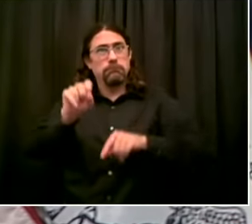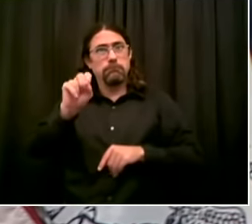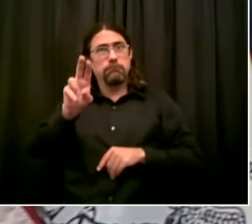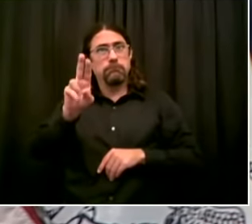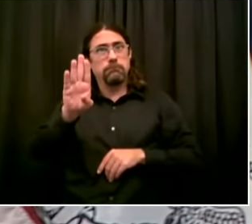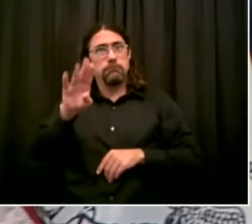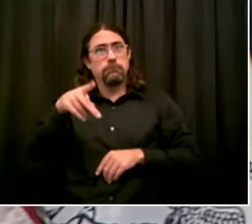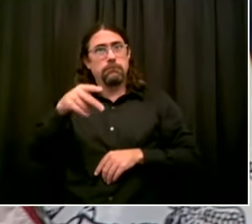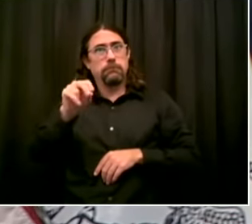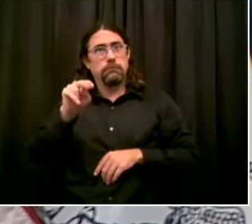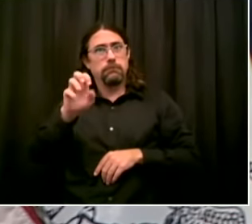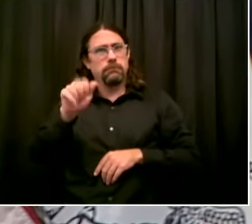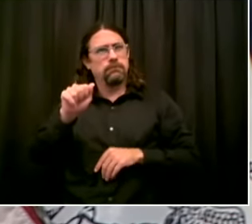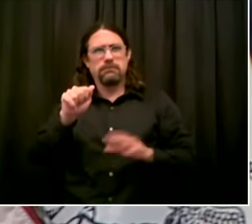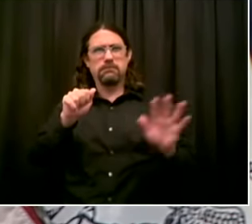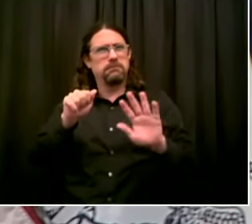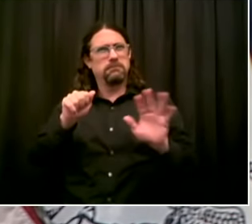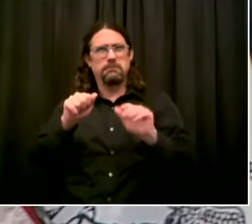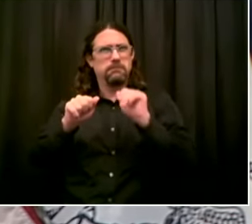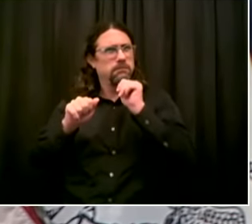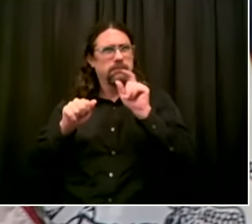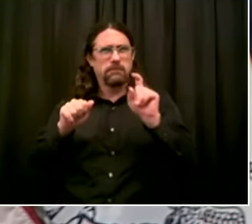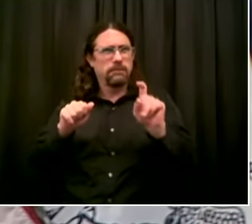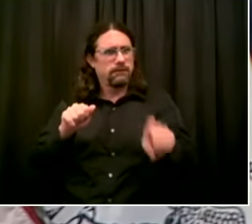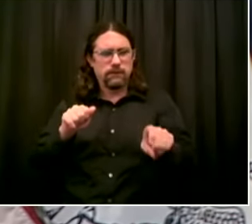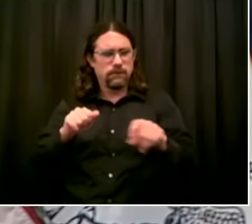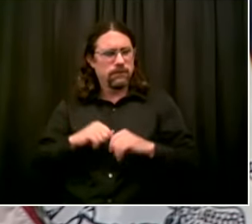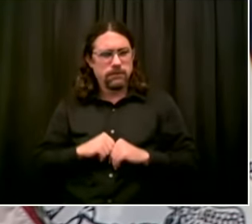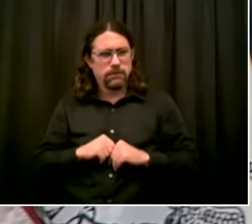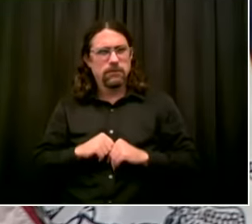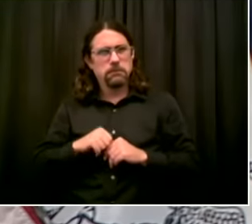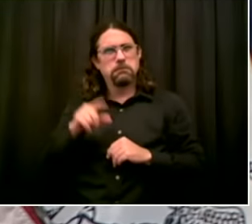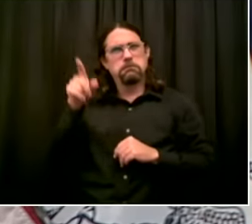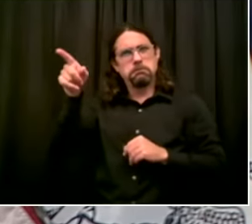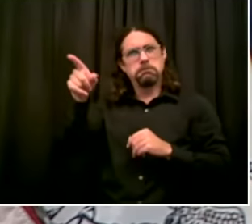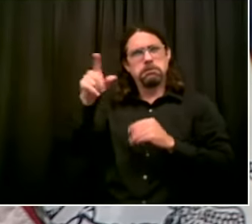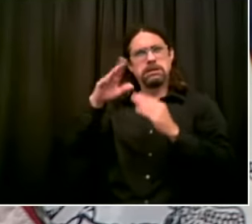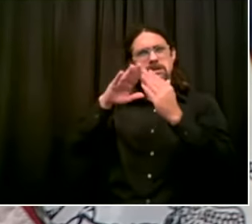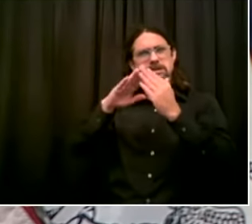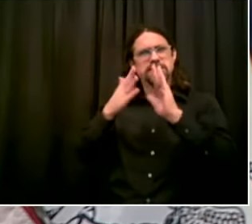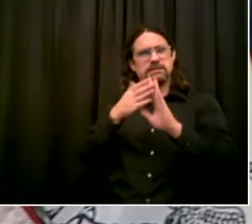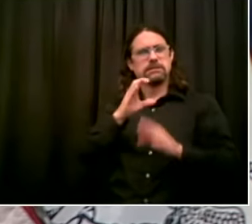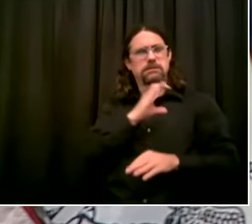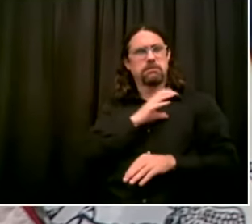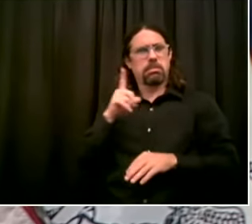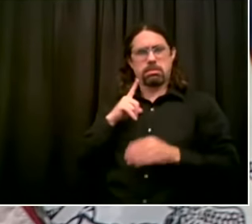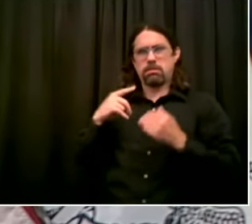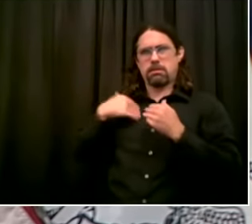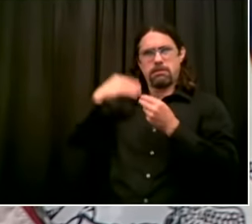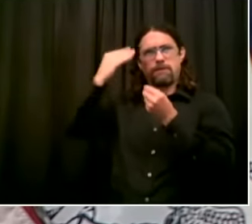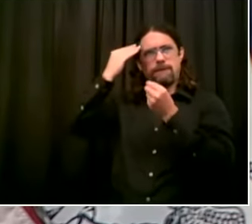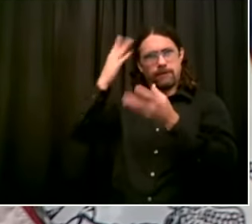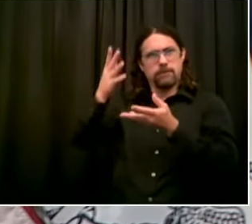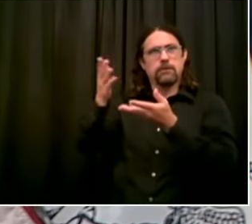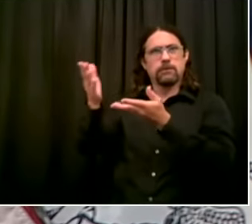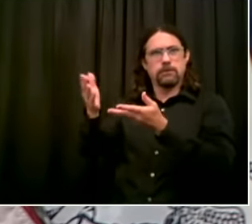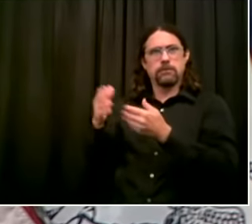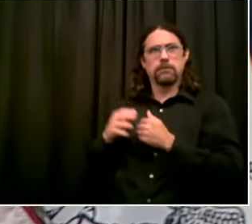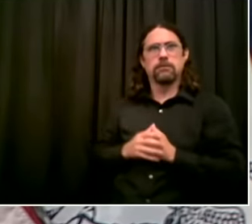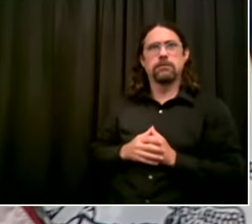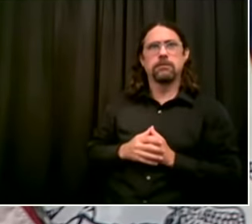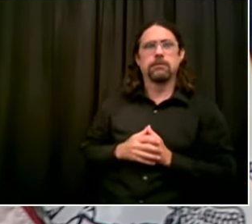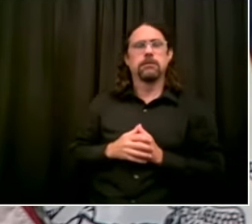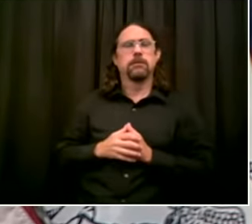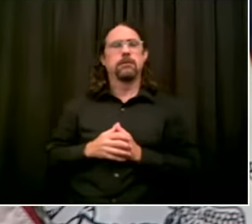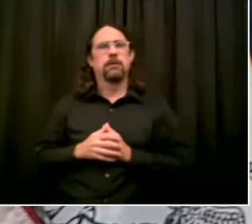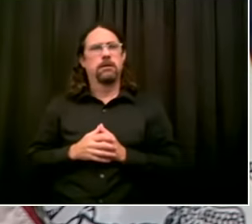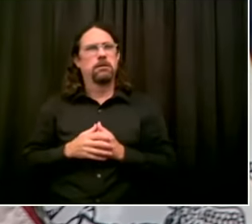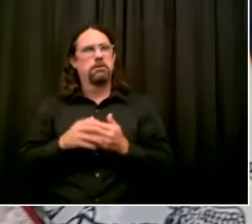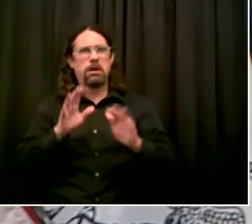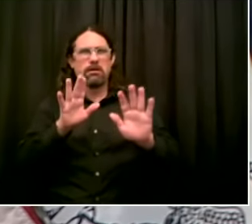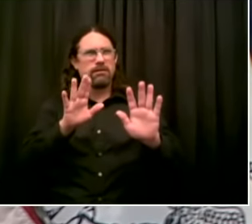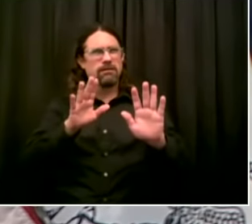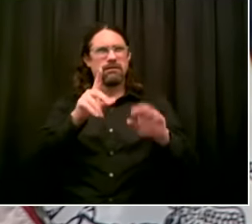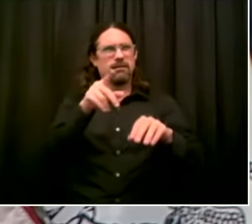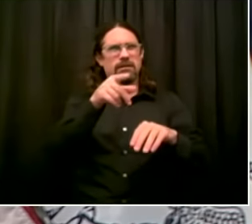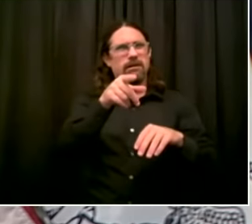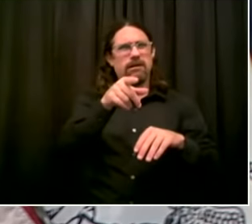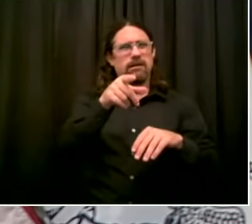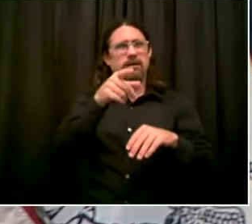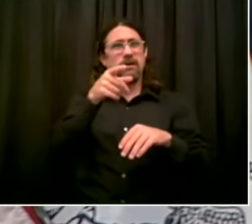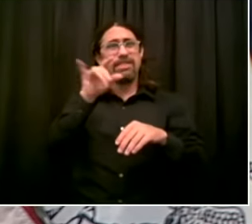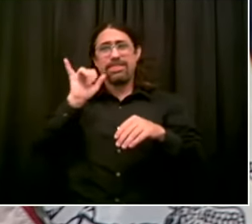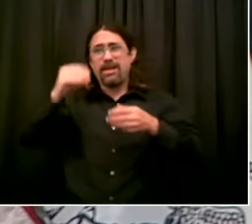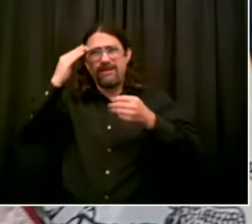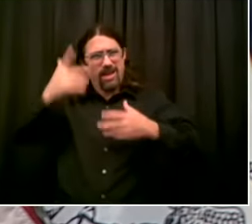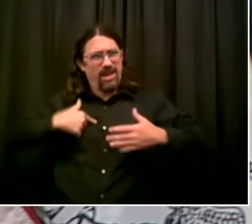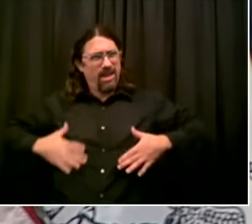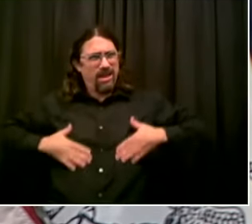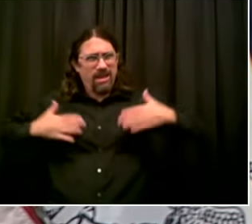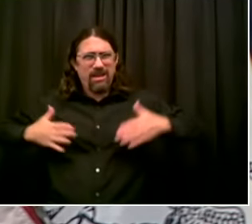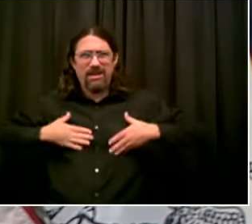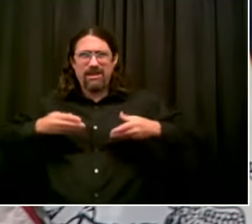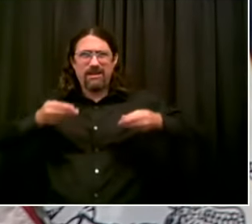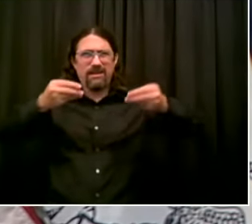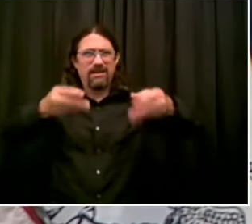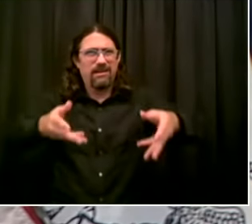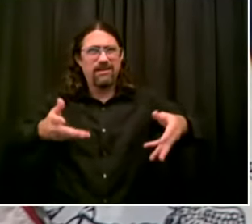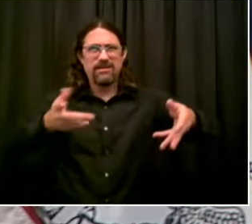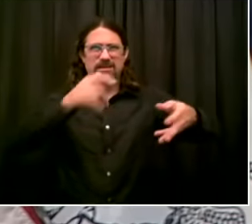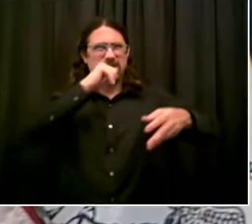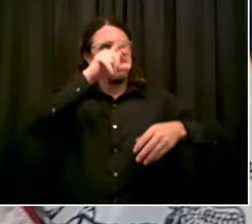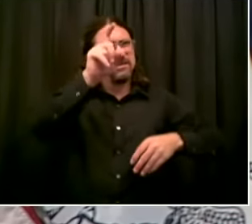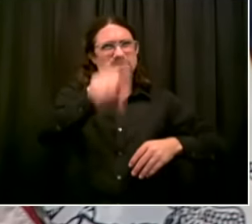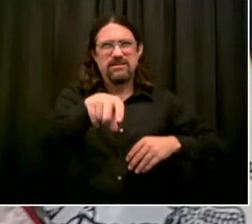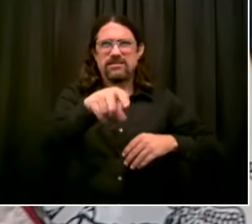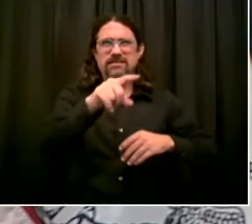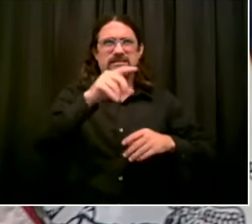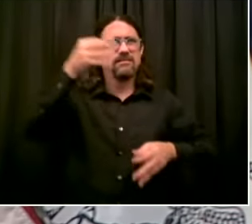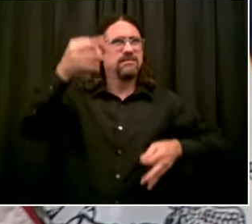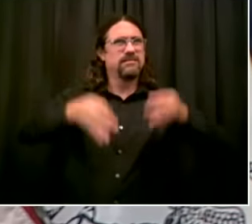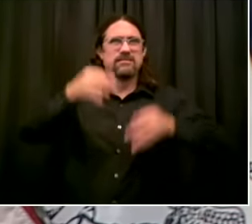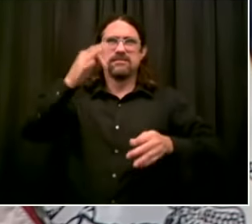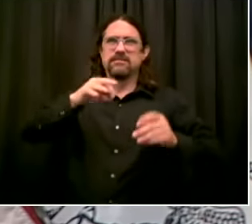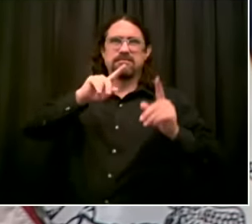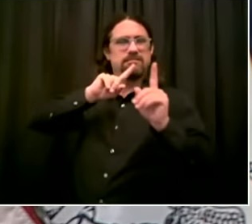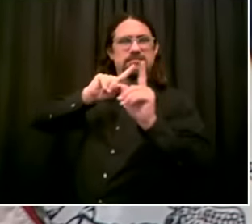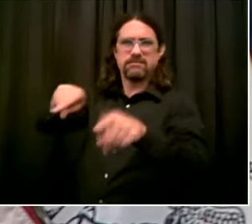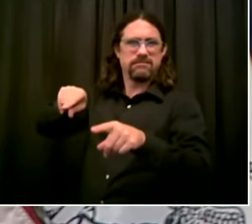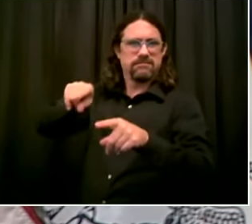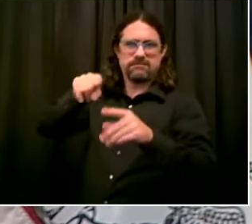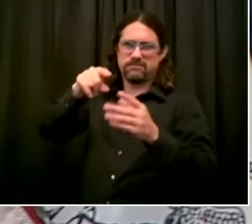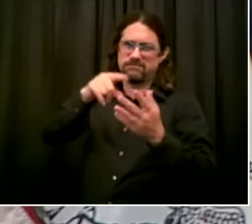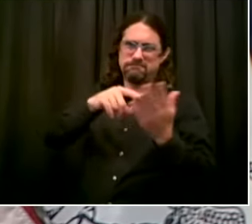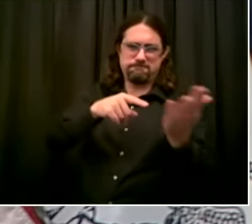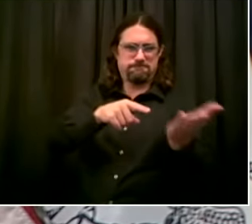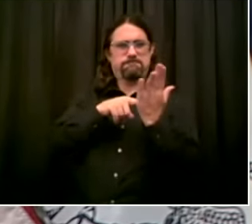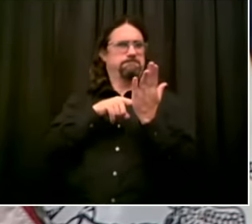USED FOR HEA LTH